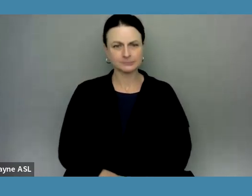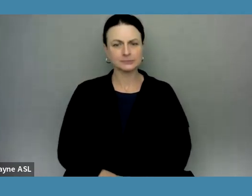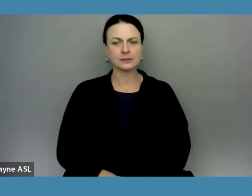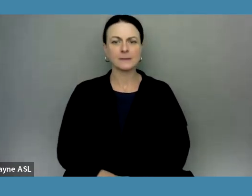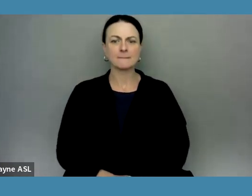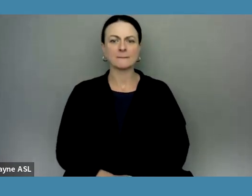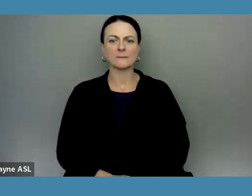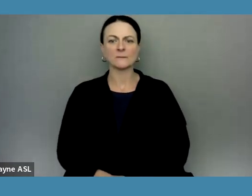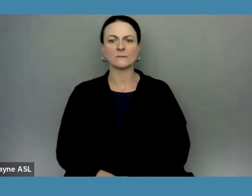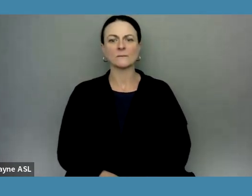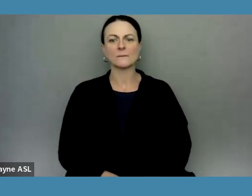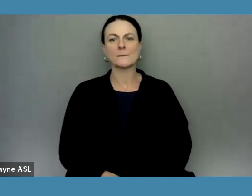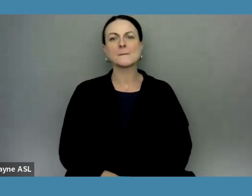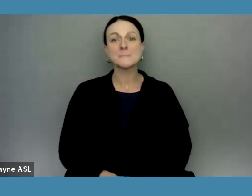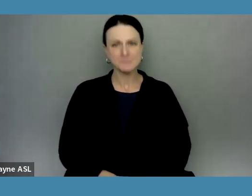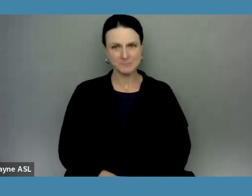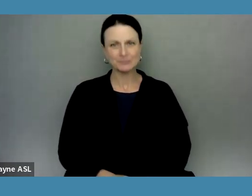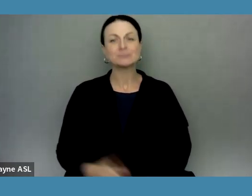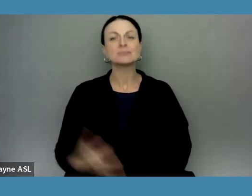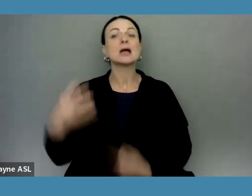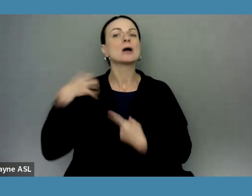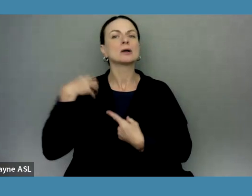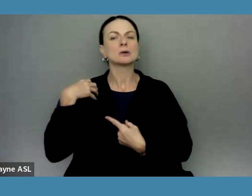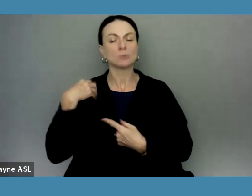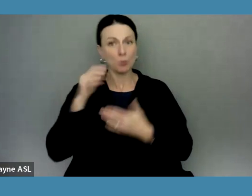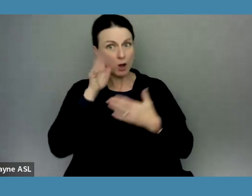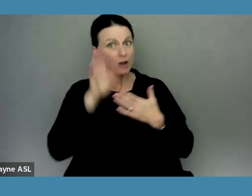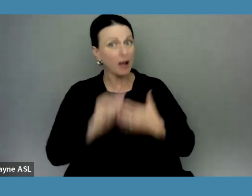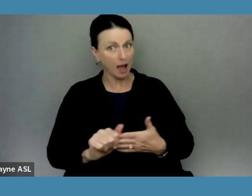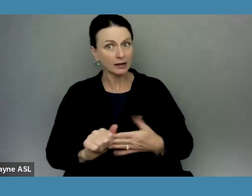Again, let the hearing officer guide the proceedings. But don't be afraid to speak up.